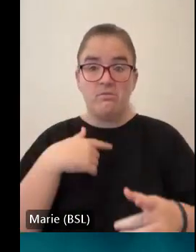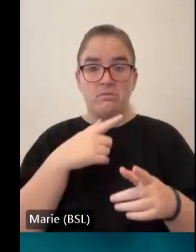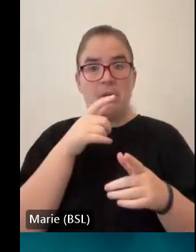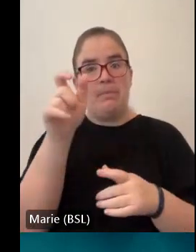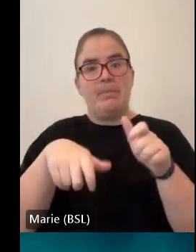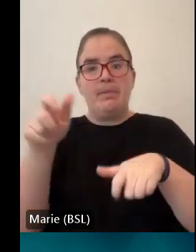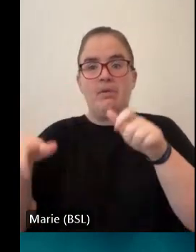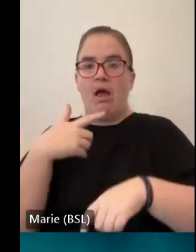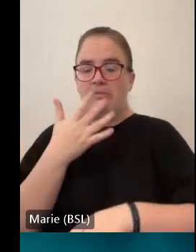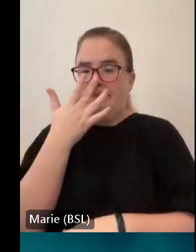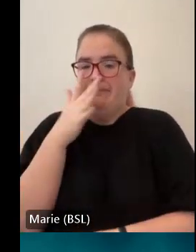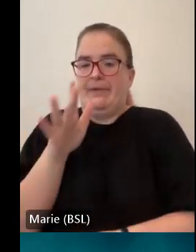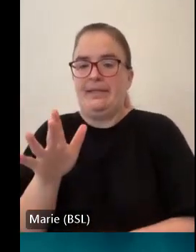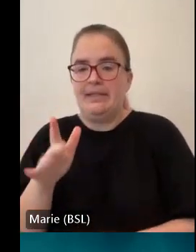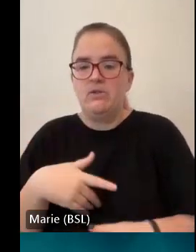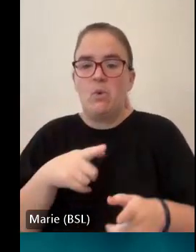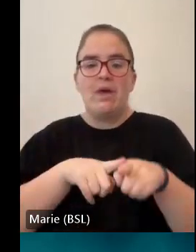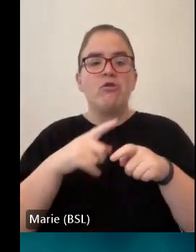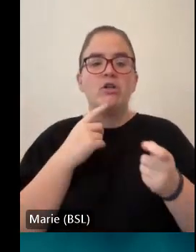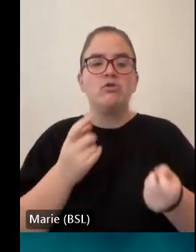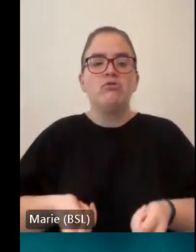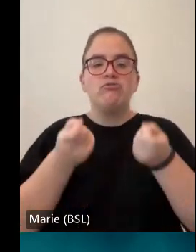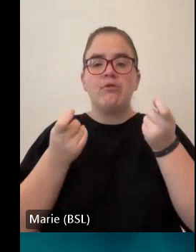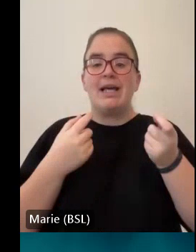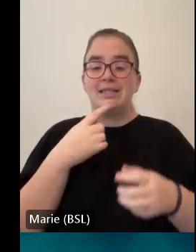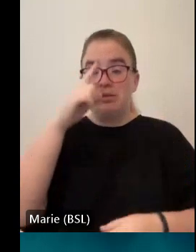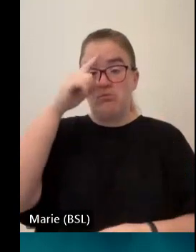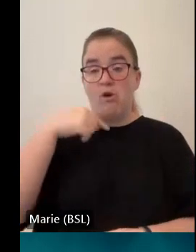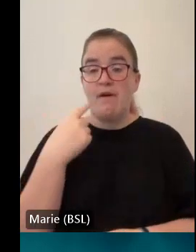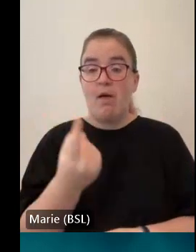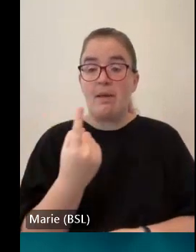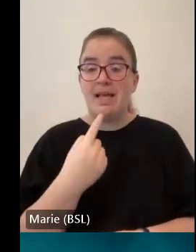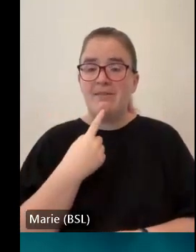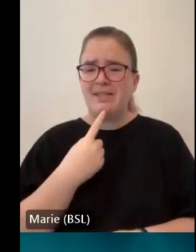So they're trying to sort of raise that profile themselves as